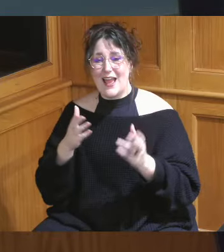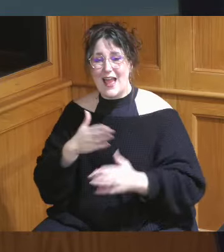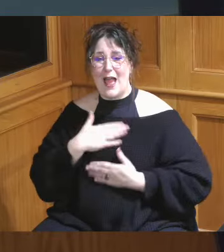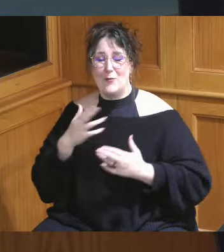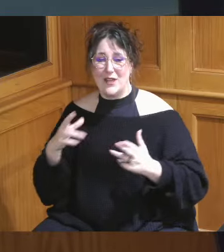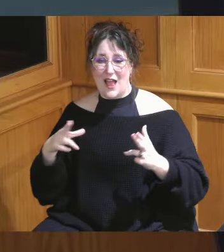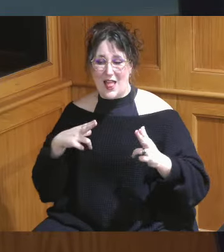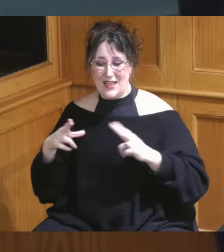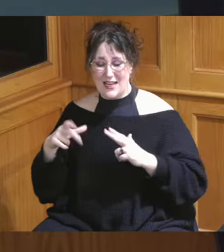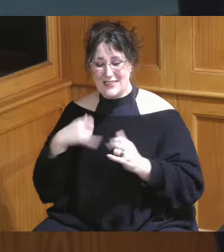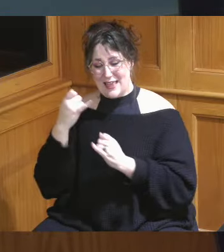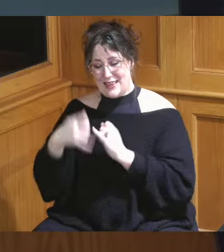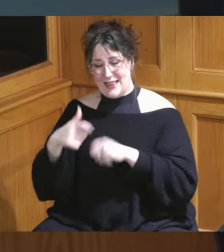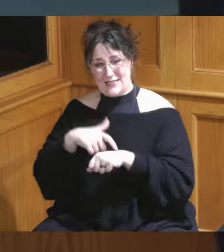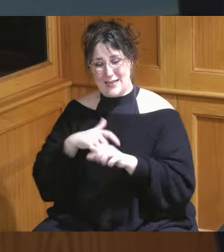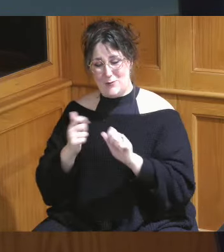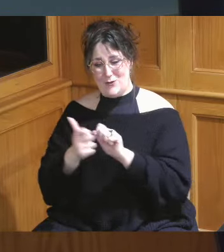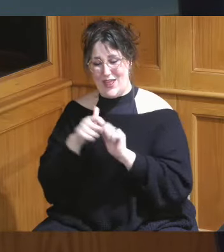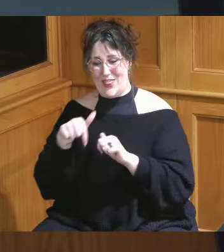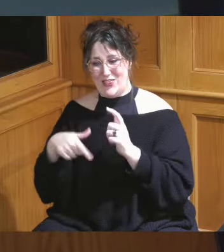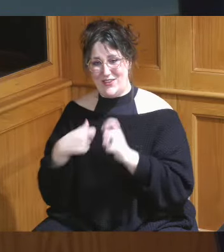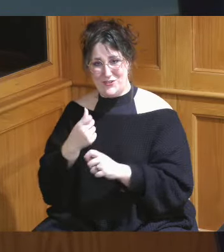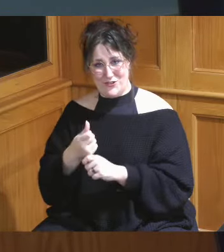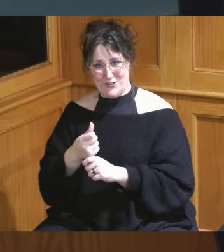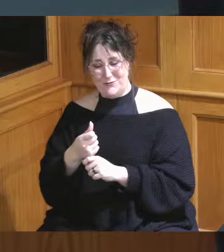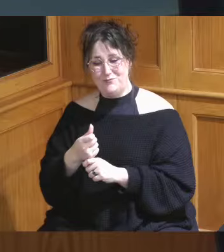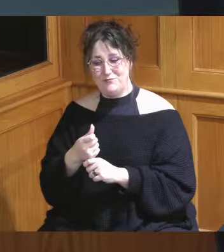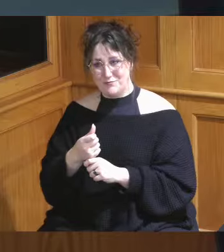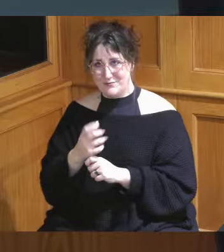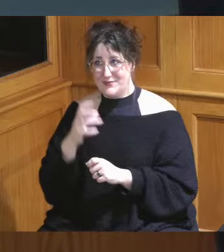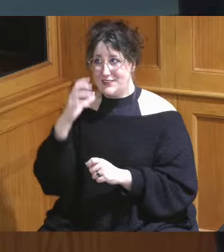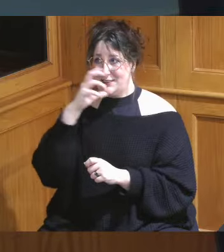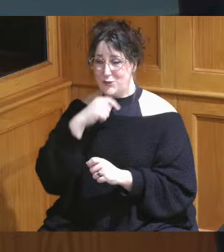This is the last time we will be together this year. presuming that we pass the budget,